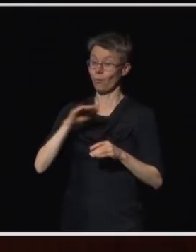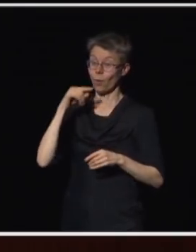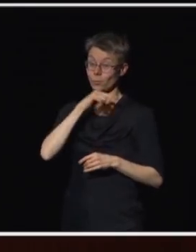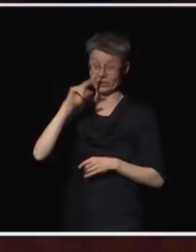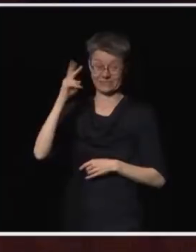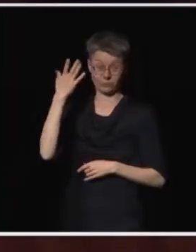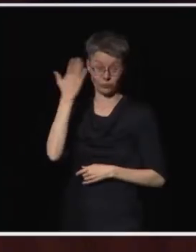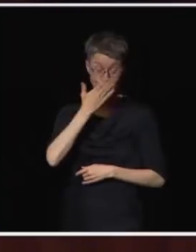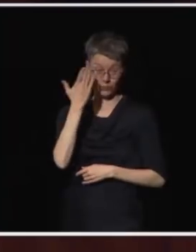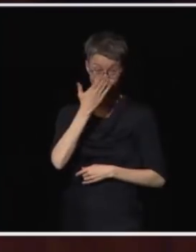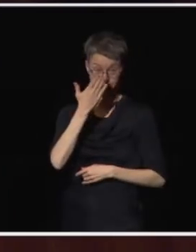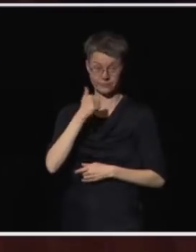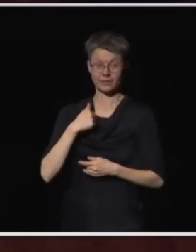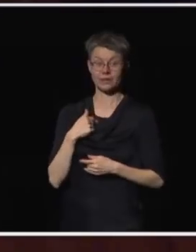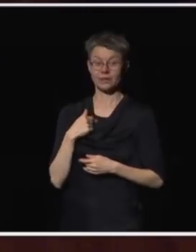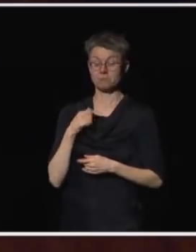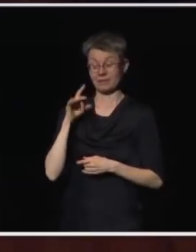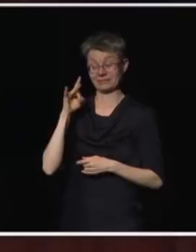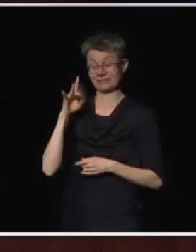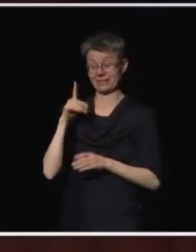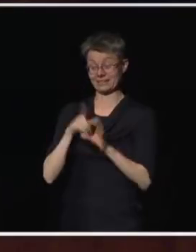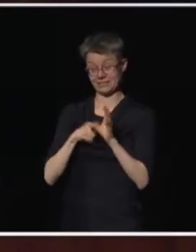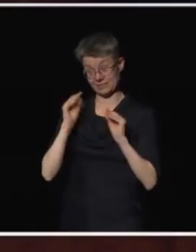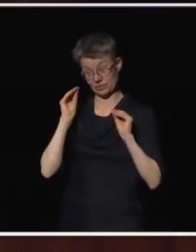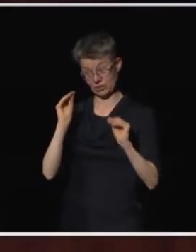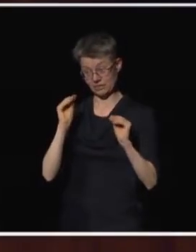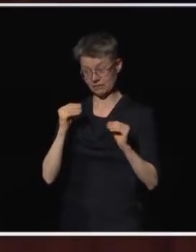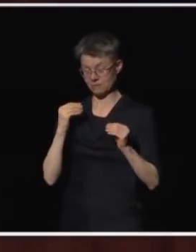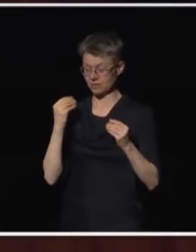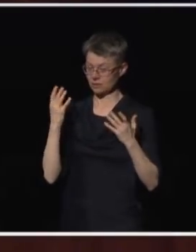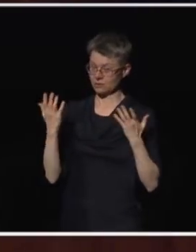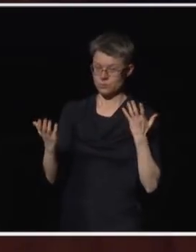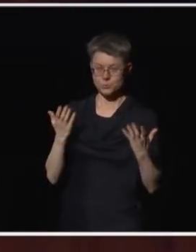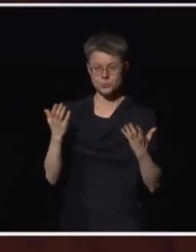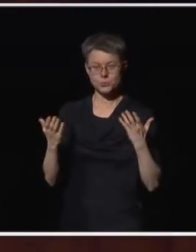and what I've struggled with in my ten years' teaching is I have